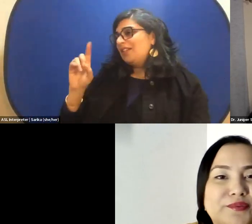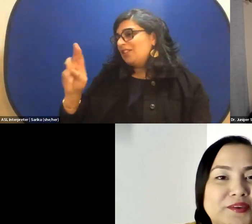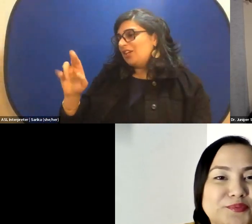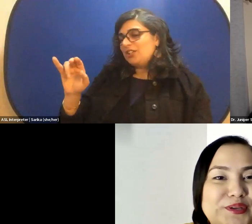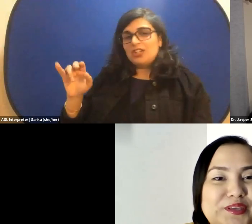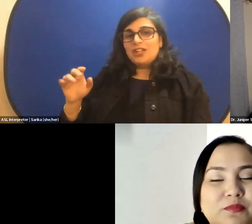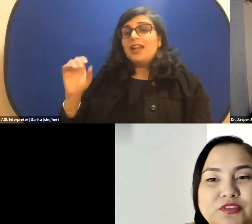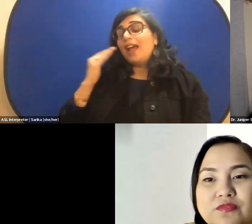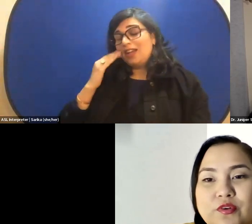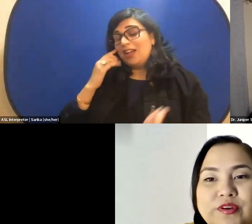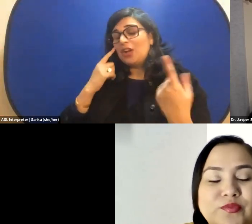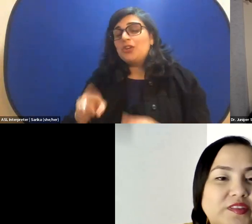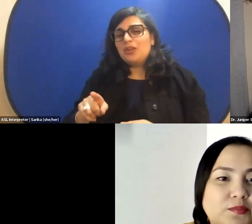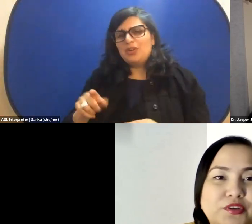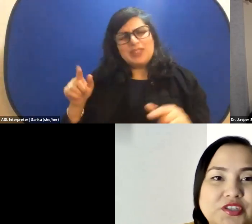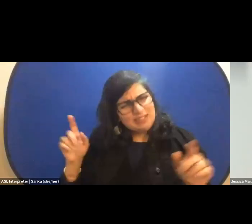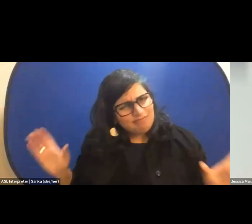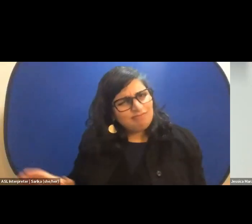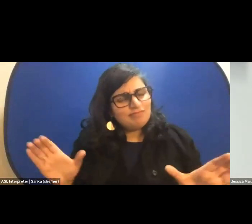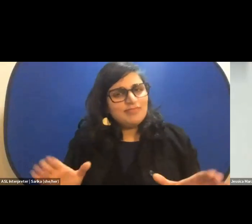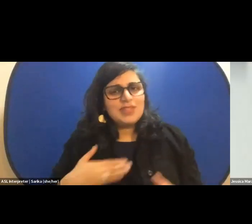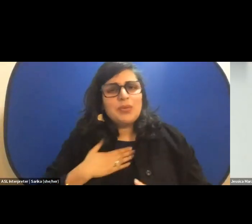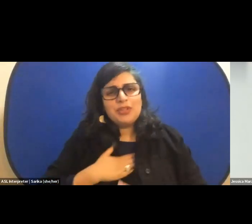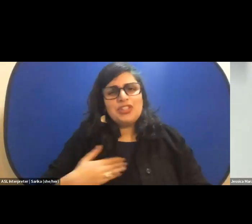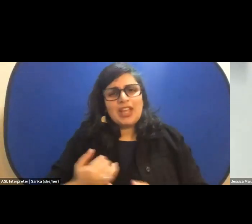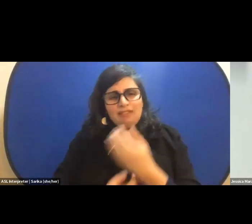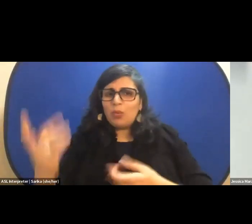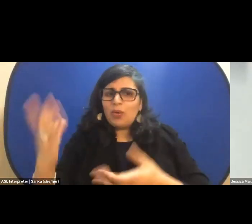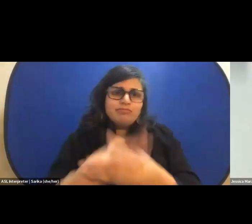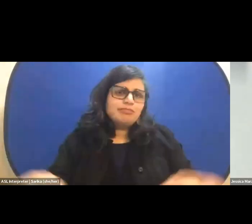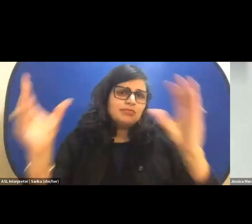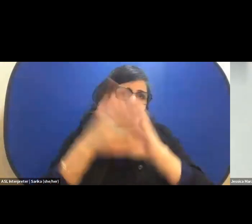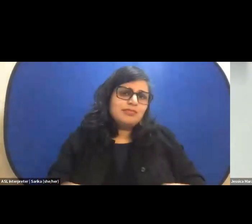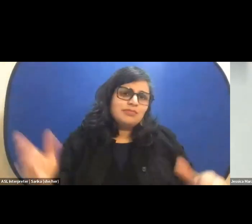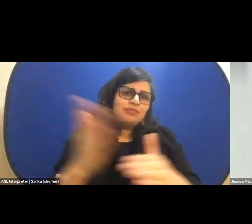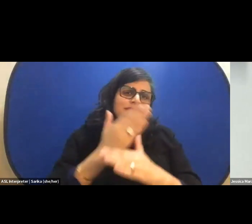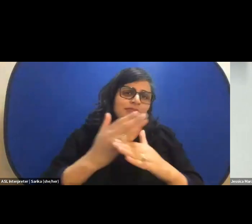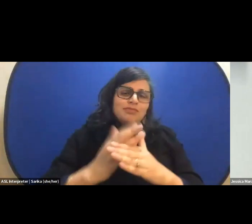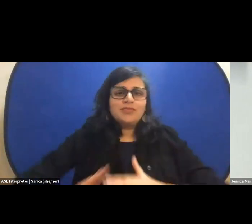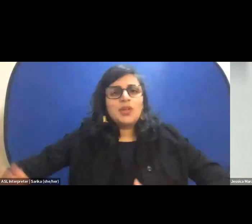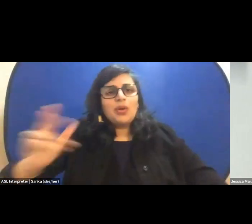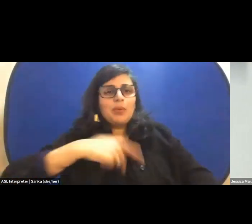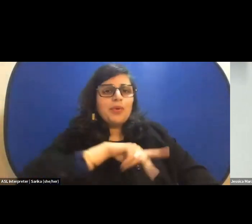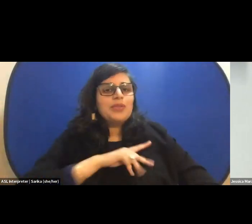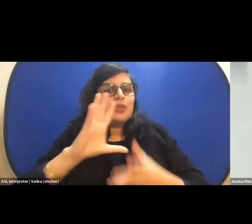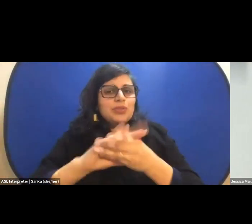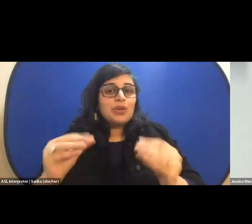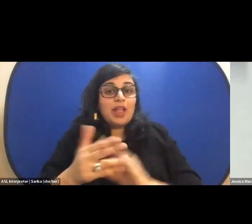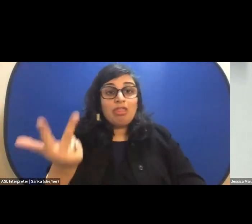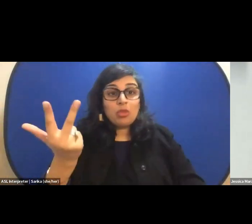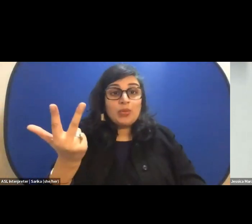keep pushing forward. Thank you very much. >> JESSICA MARAVILLA: Thank you. I agree.